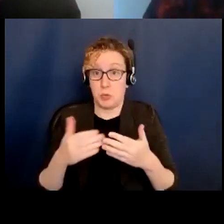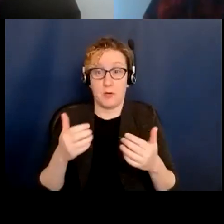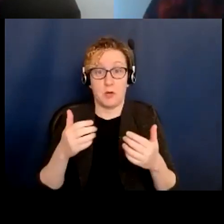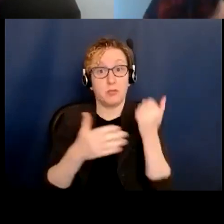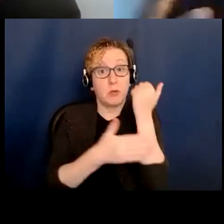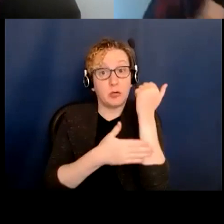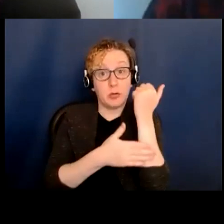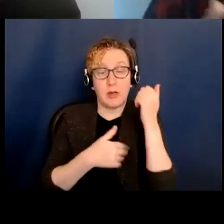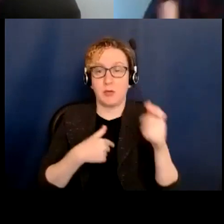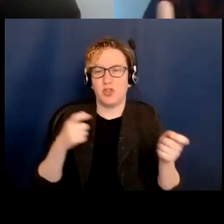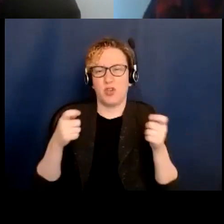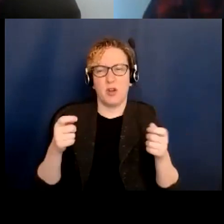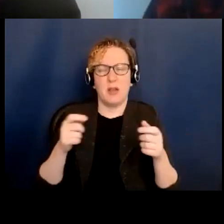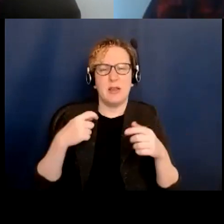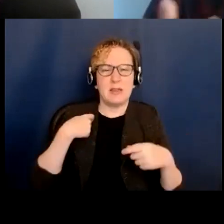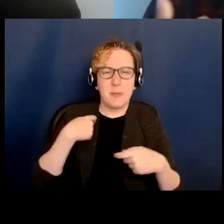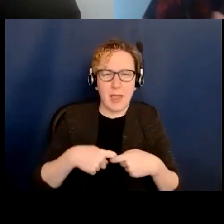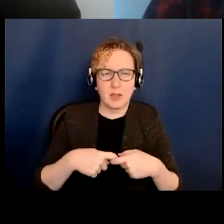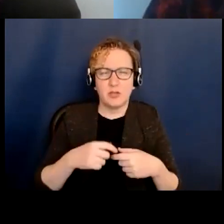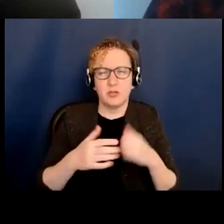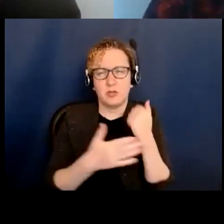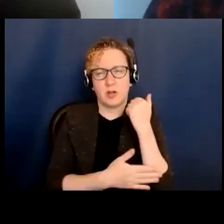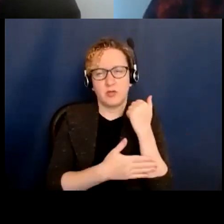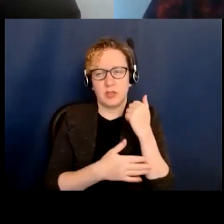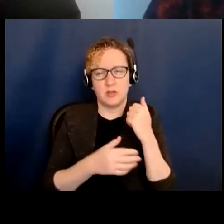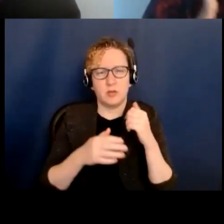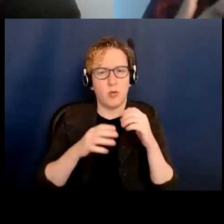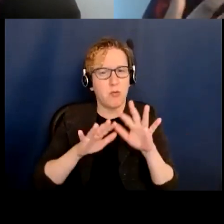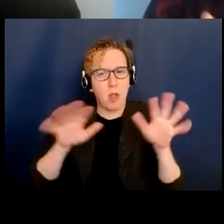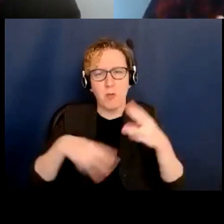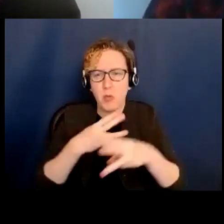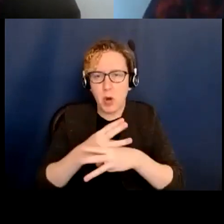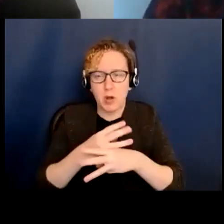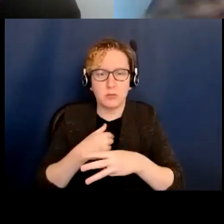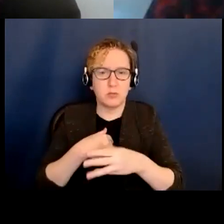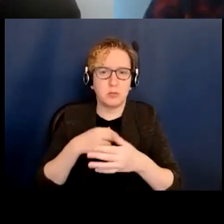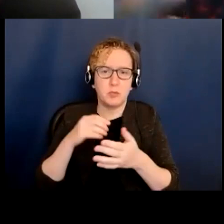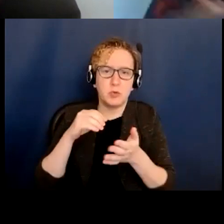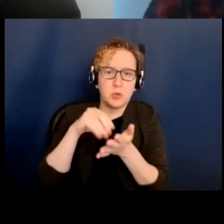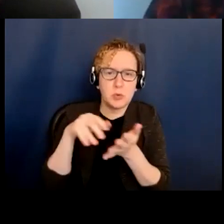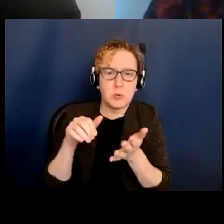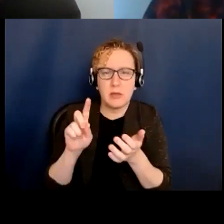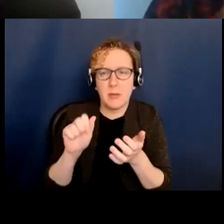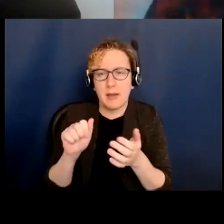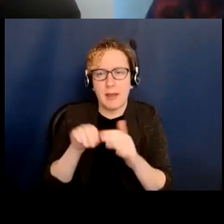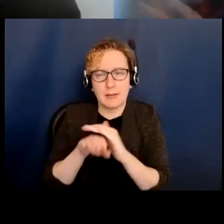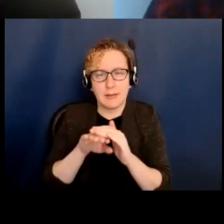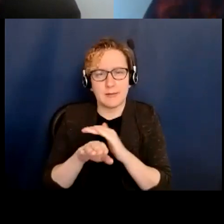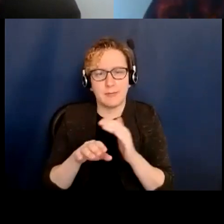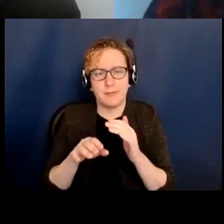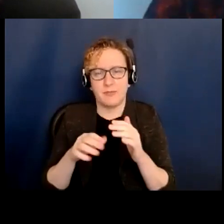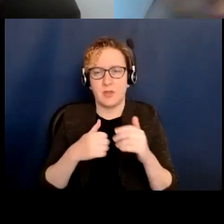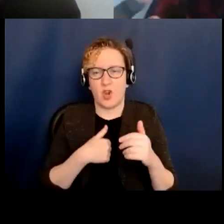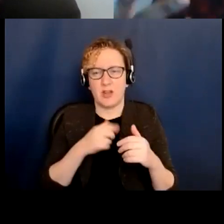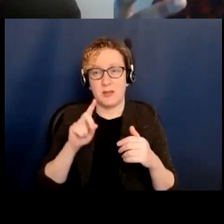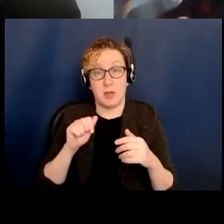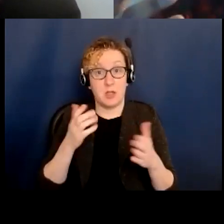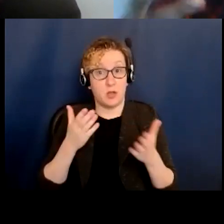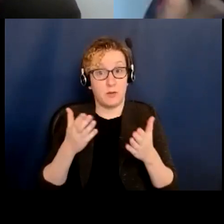of the world when it came to students with disabilities and disability access.